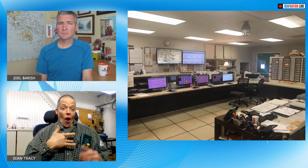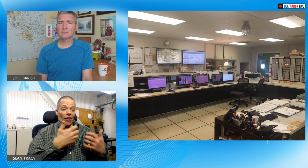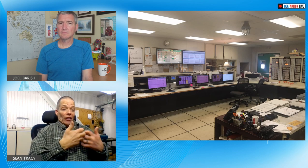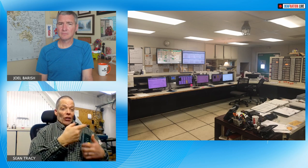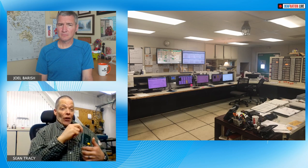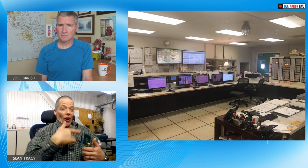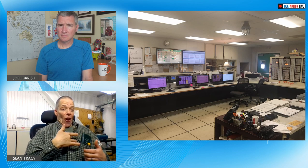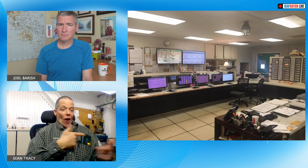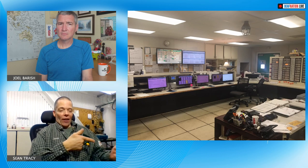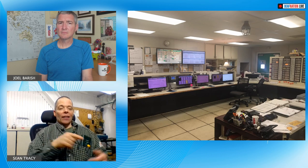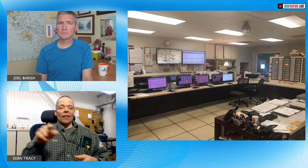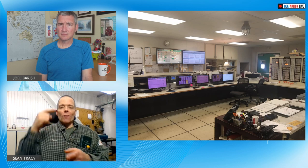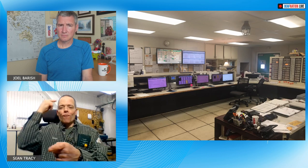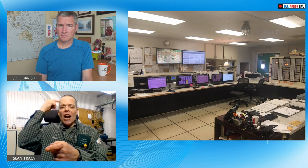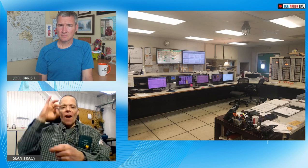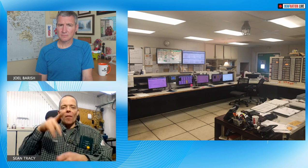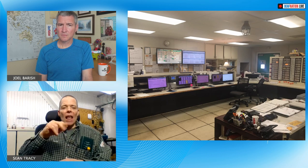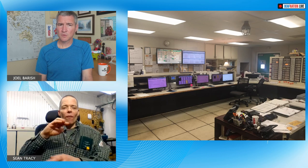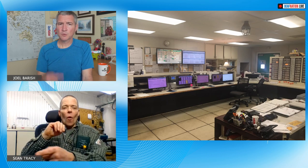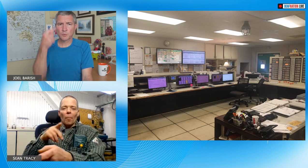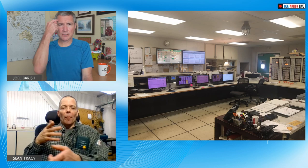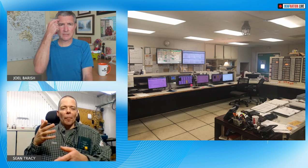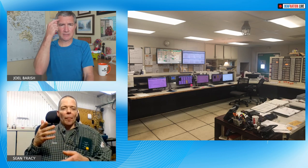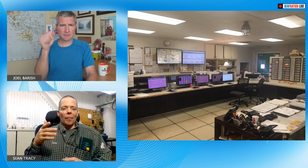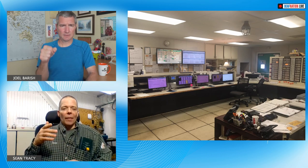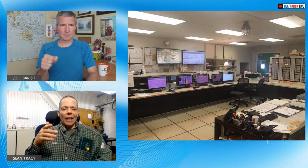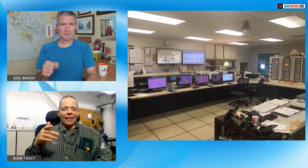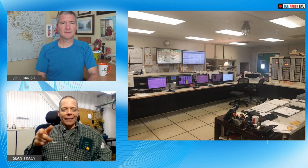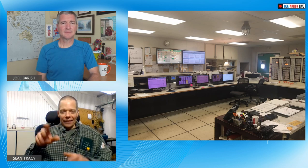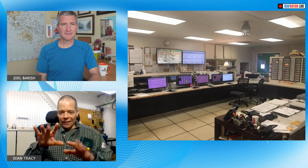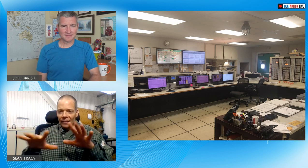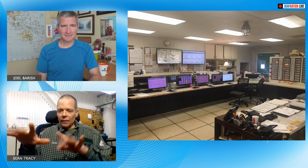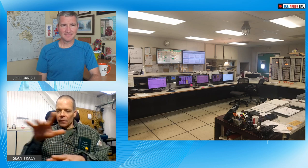the heart is the generator and the control room is the brain.